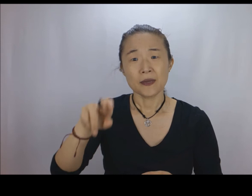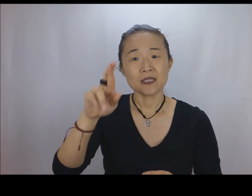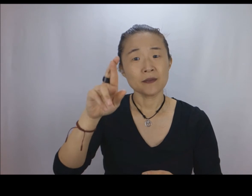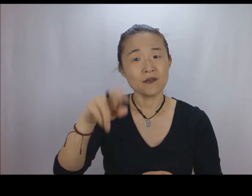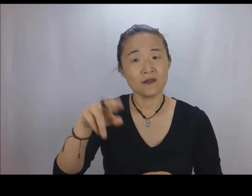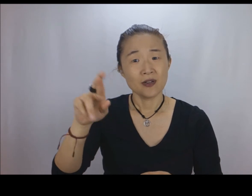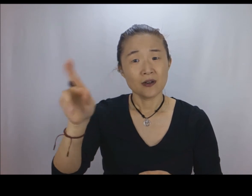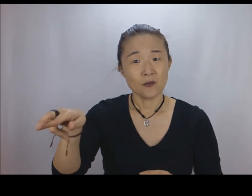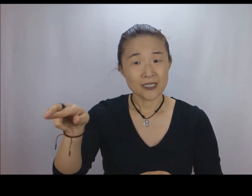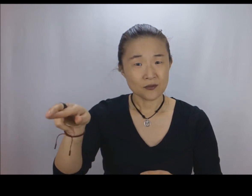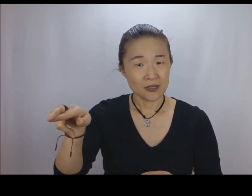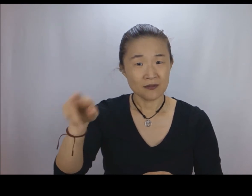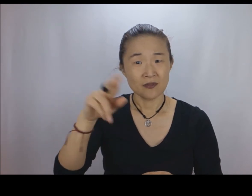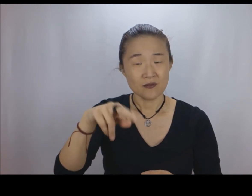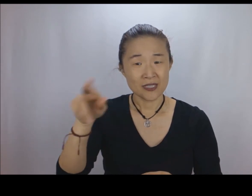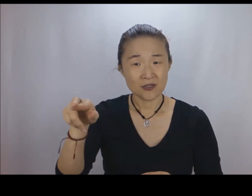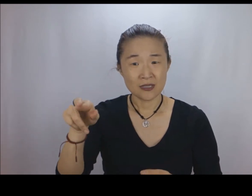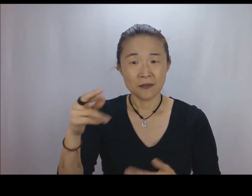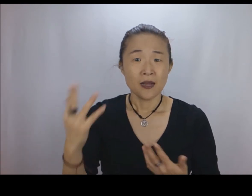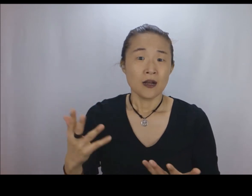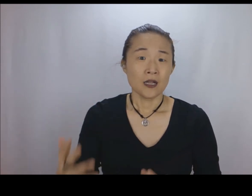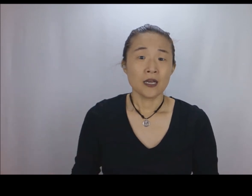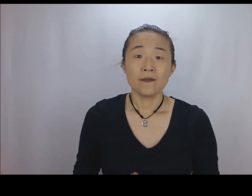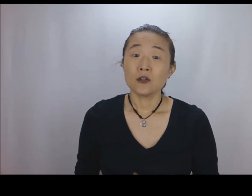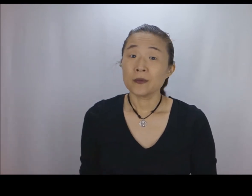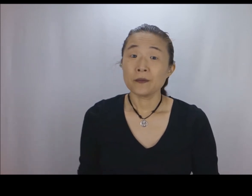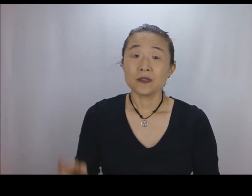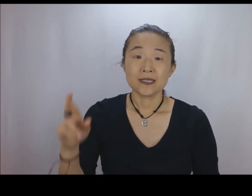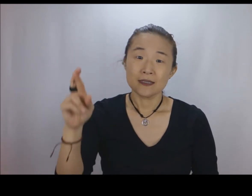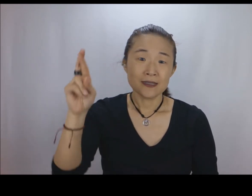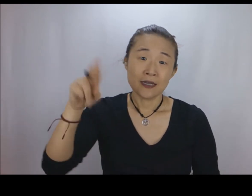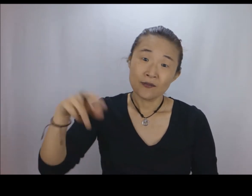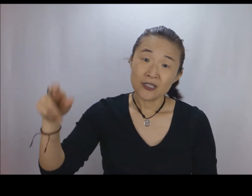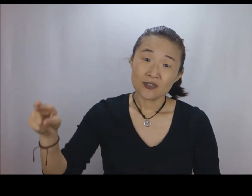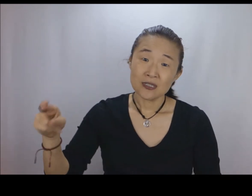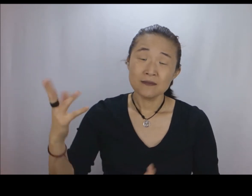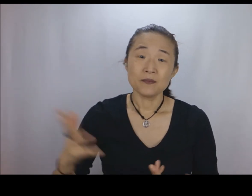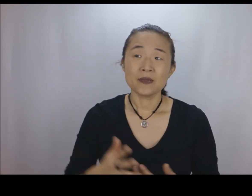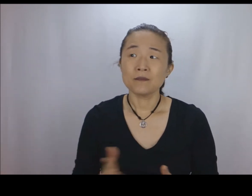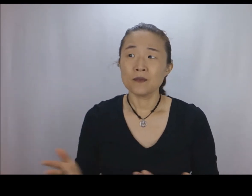but it's going to be restroom restroom a lot of older people still sign restroom,